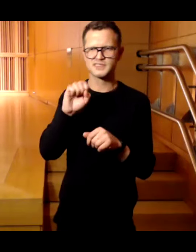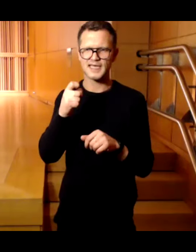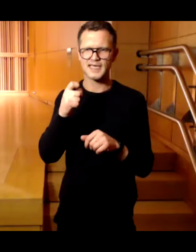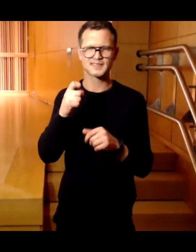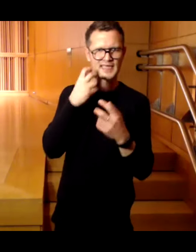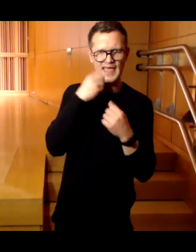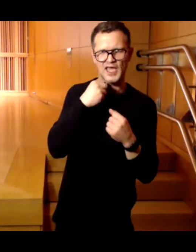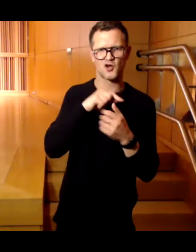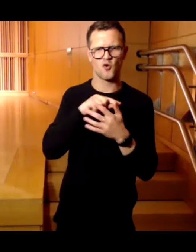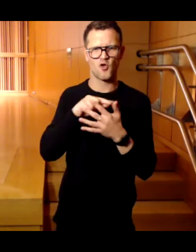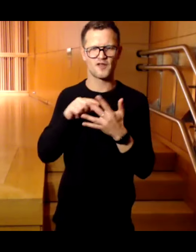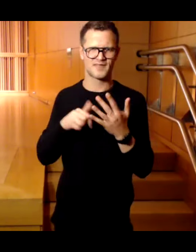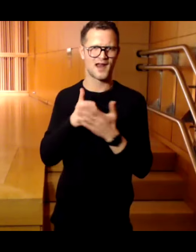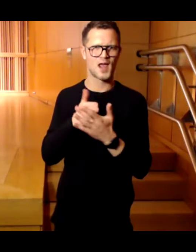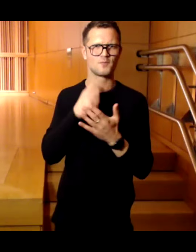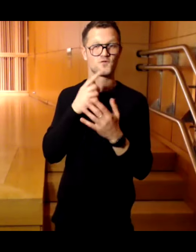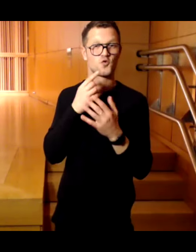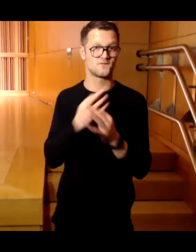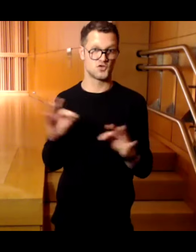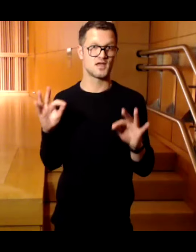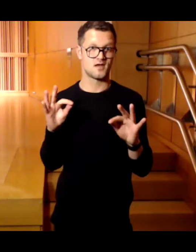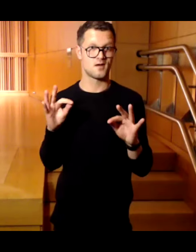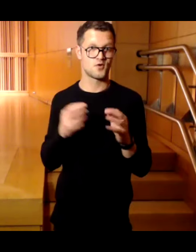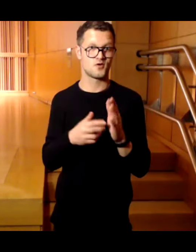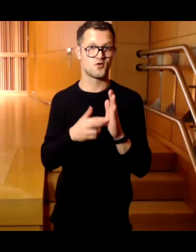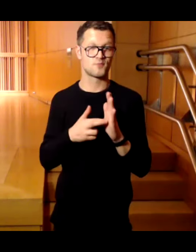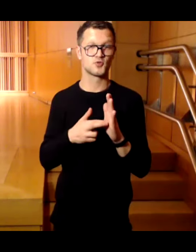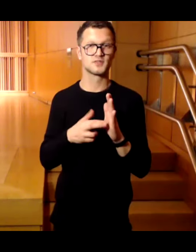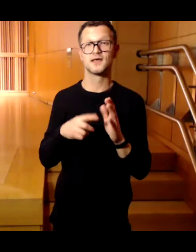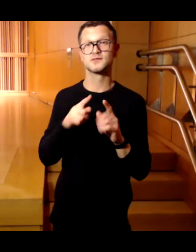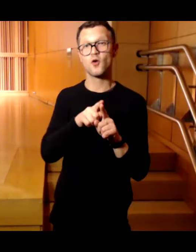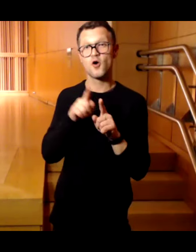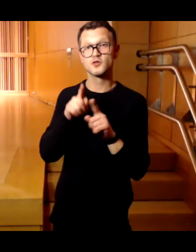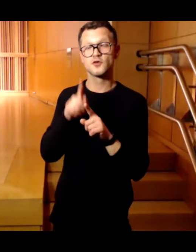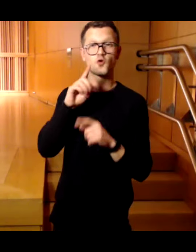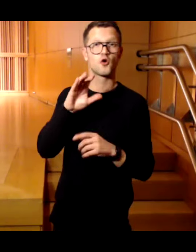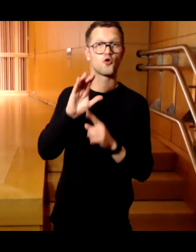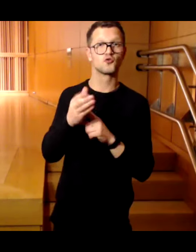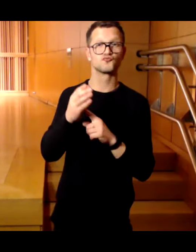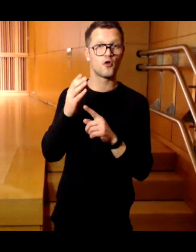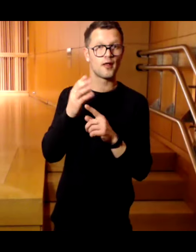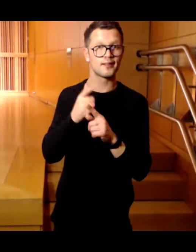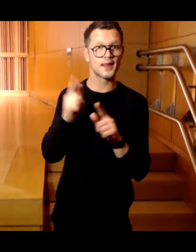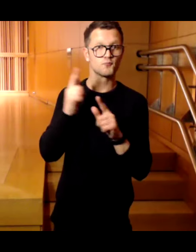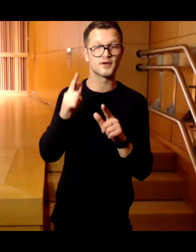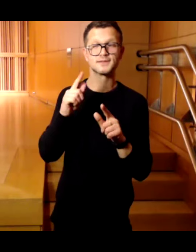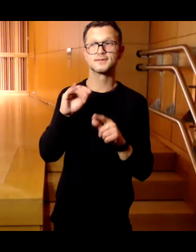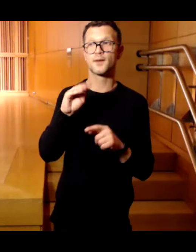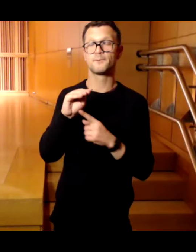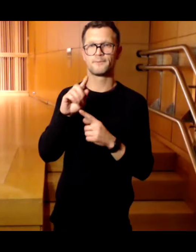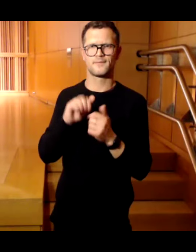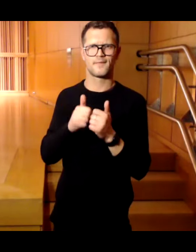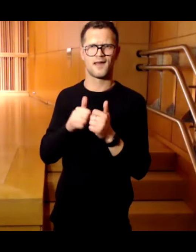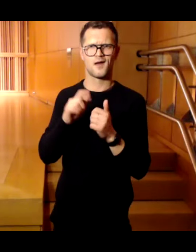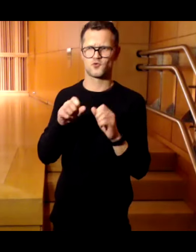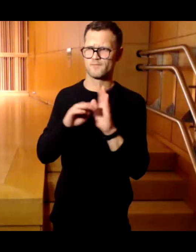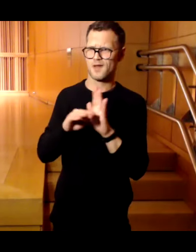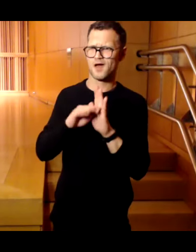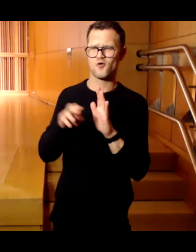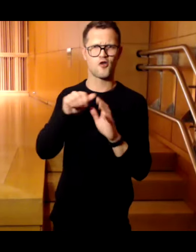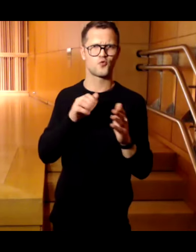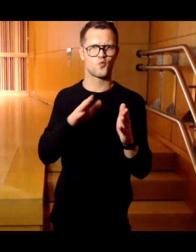Against the moral and affective strictures of Cold War liberalism, she illuminates how Black expressive culture models other ways of being and belonging, how imagination, under pressure.